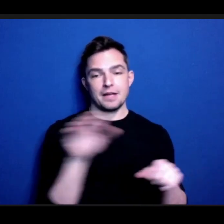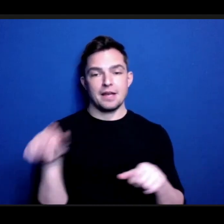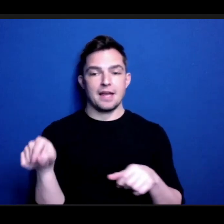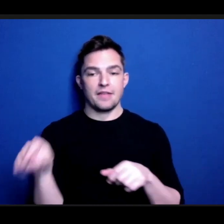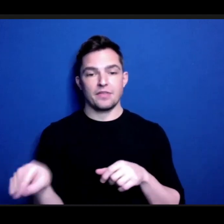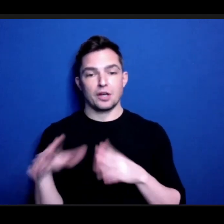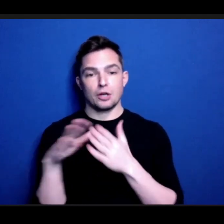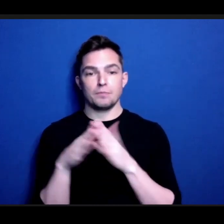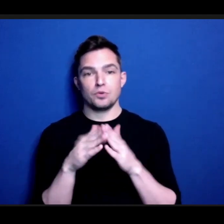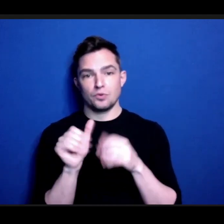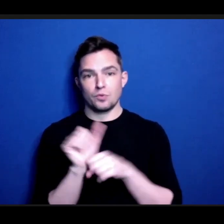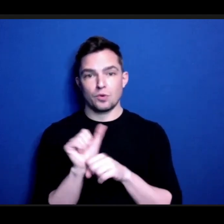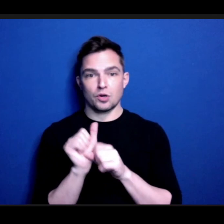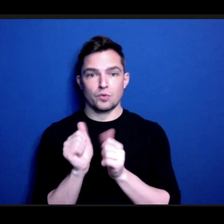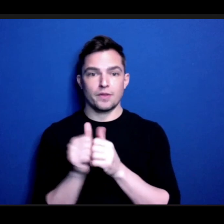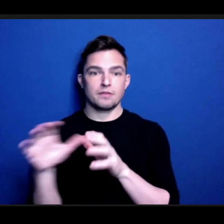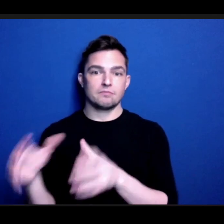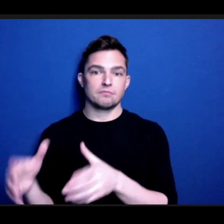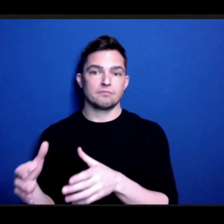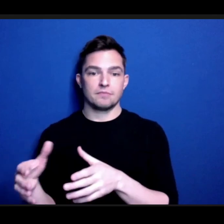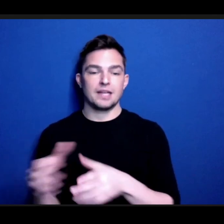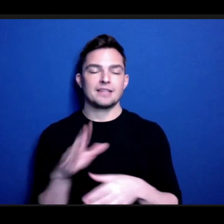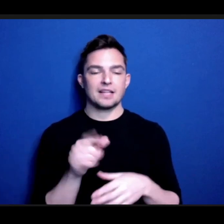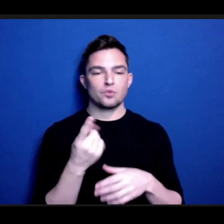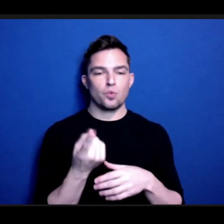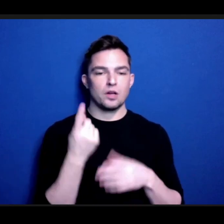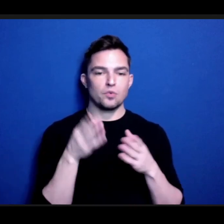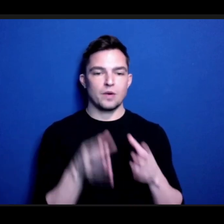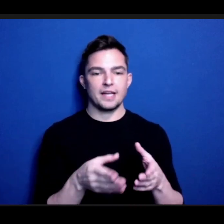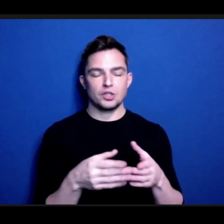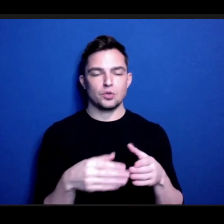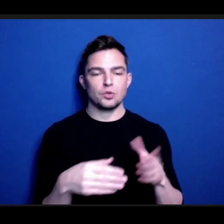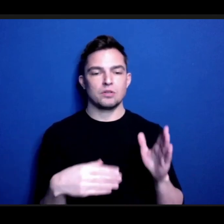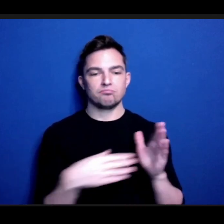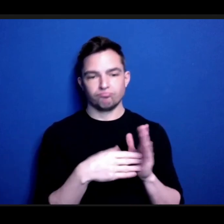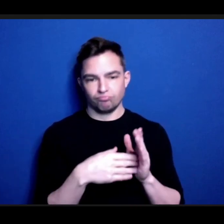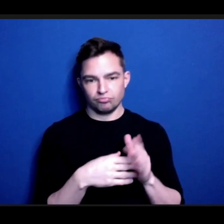that we're working with, ultimately, I think is one way to sort of counteract some of this.